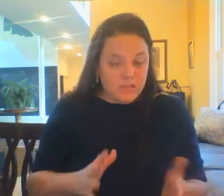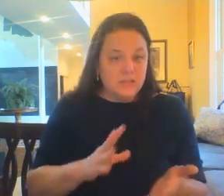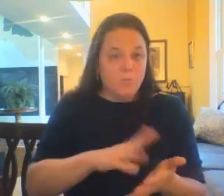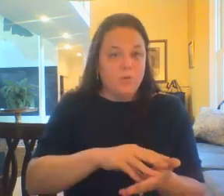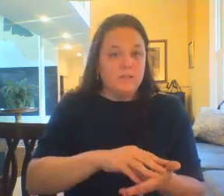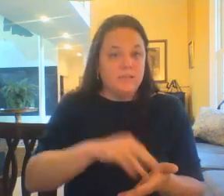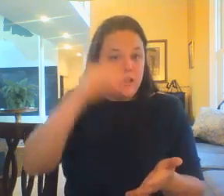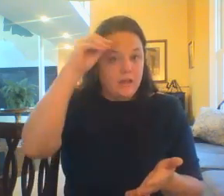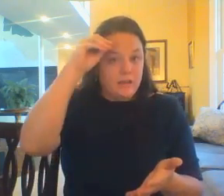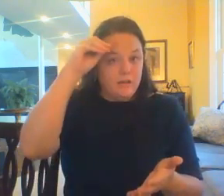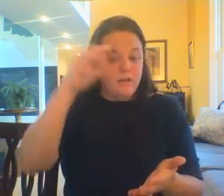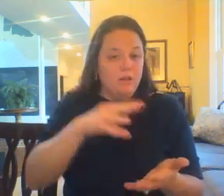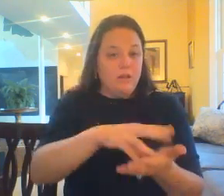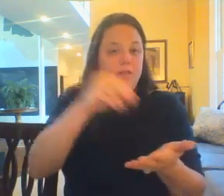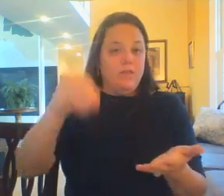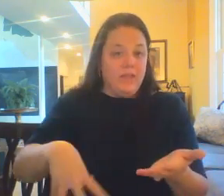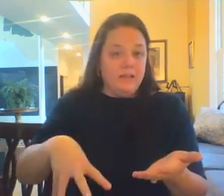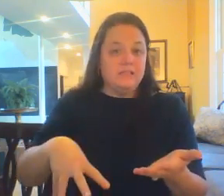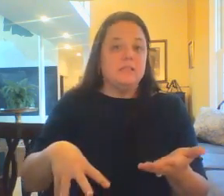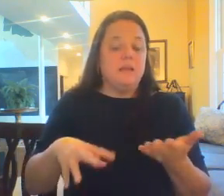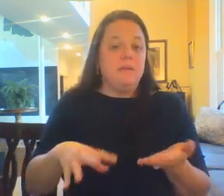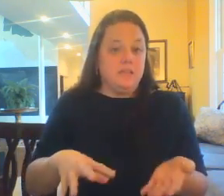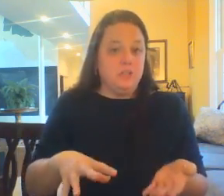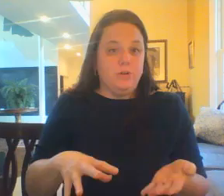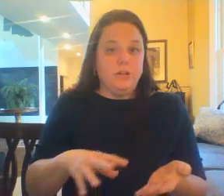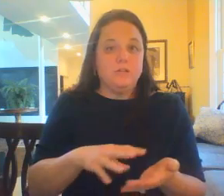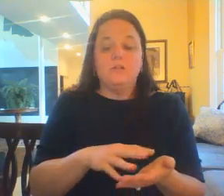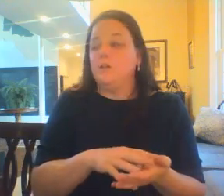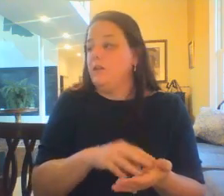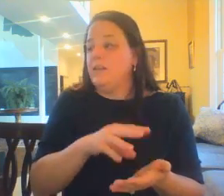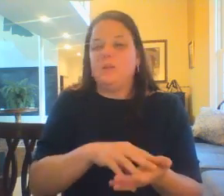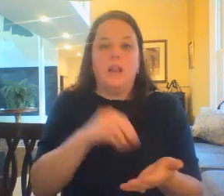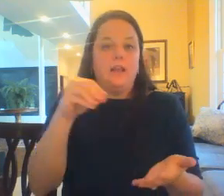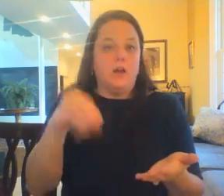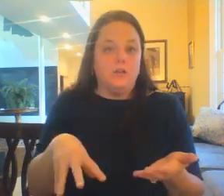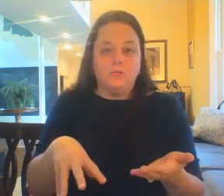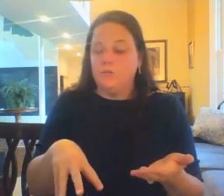see someone sign this they mean student